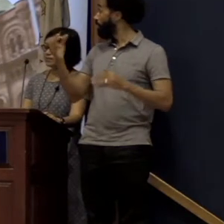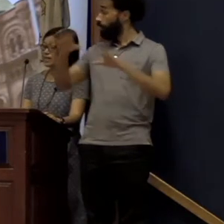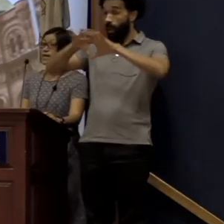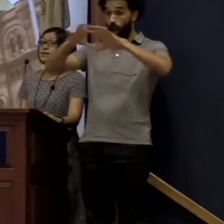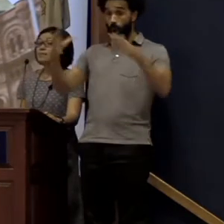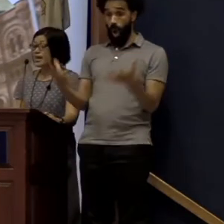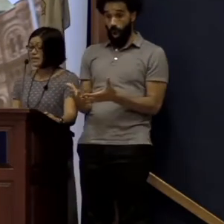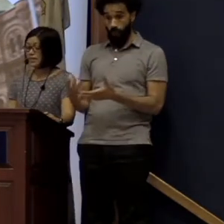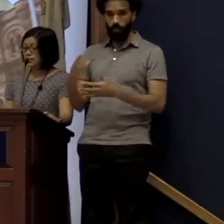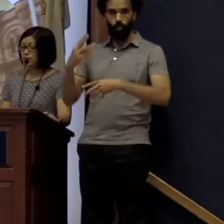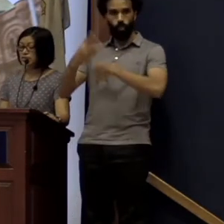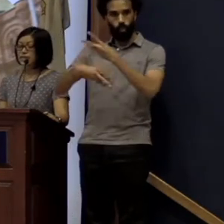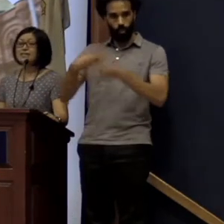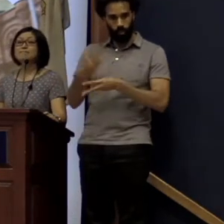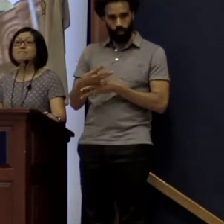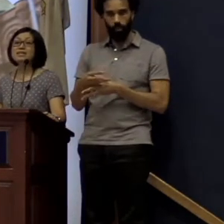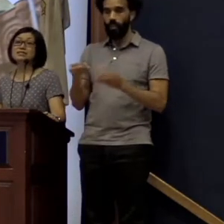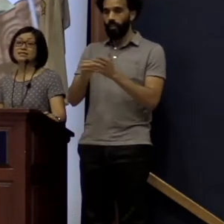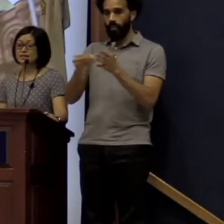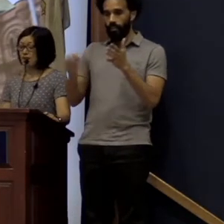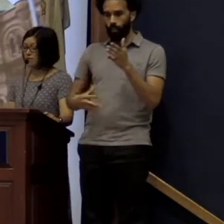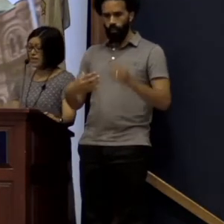They're paying attention to size matters in our everyday existence